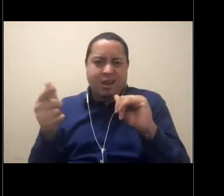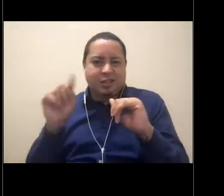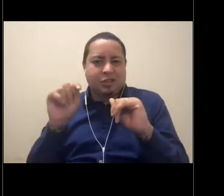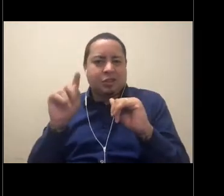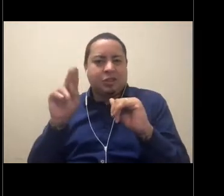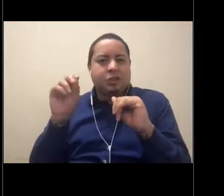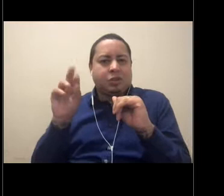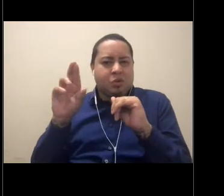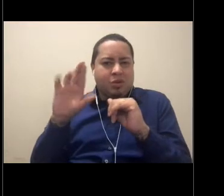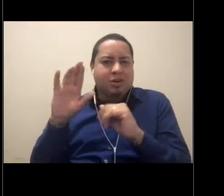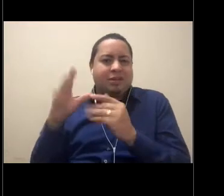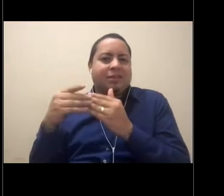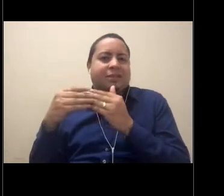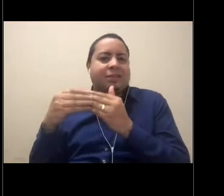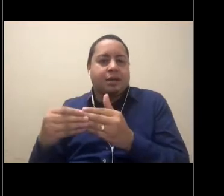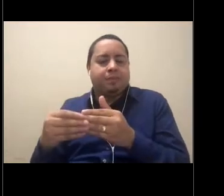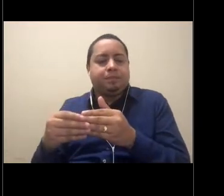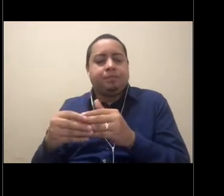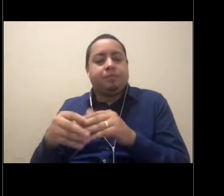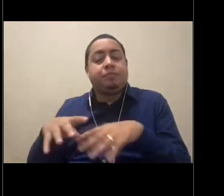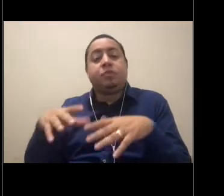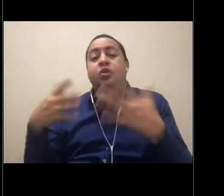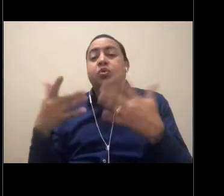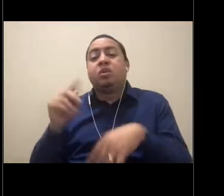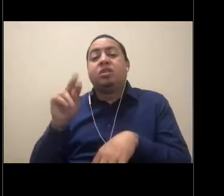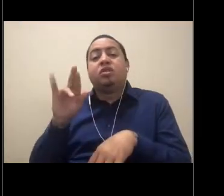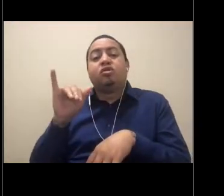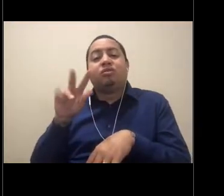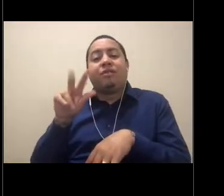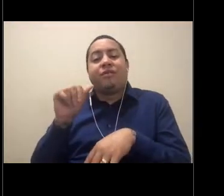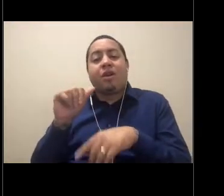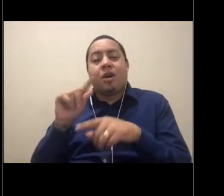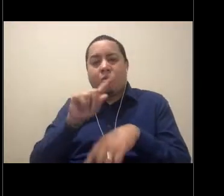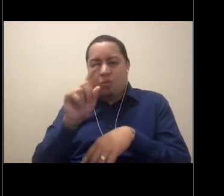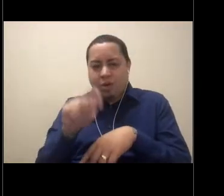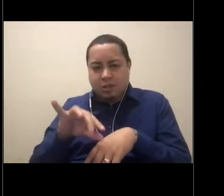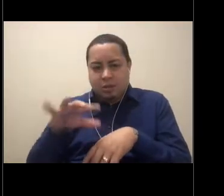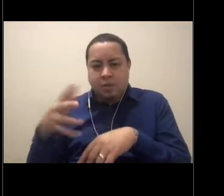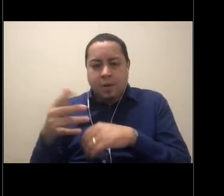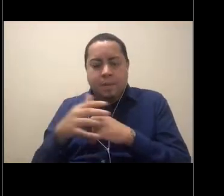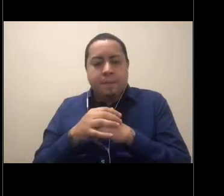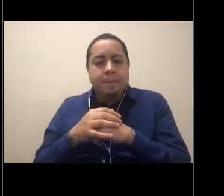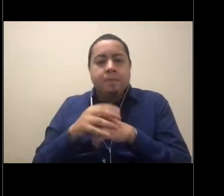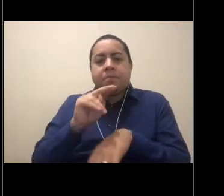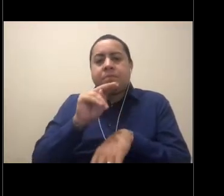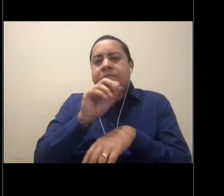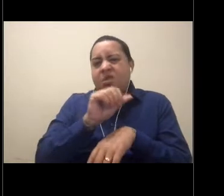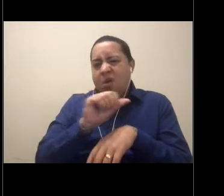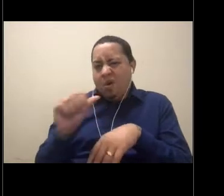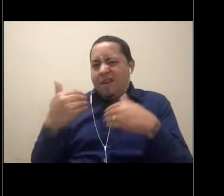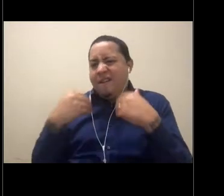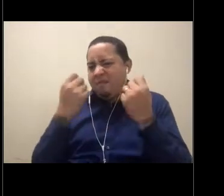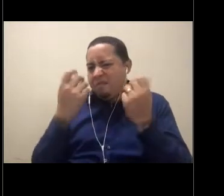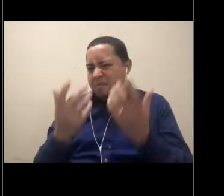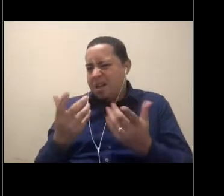But here's our trivia question for you. NOAA has a lot of satellite antennas, especially at different locations